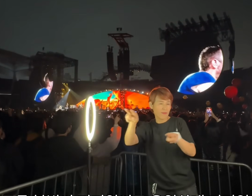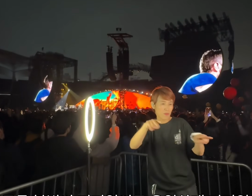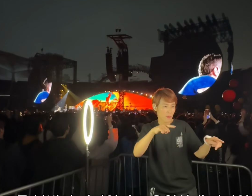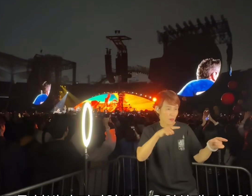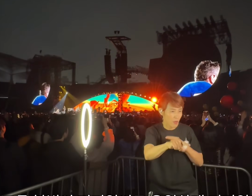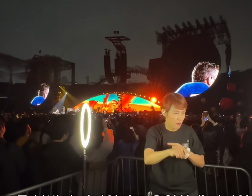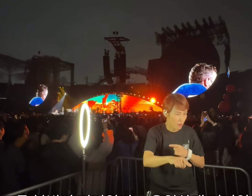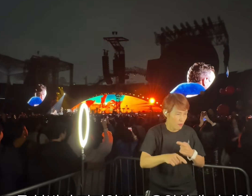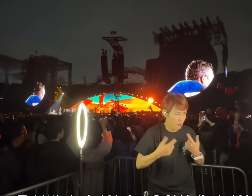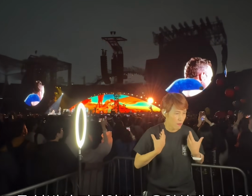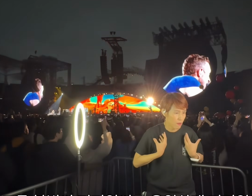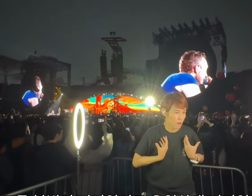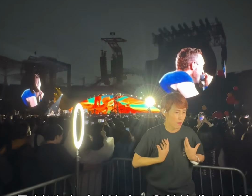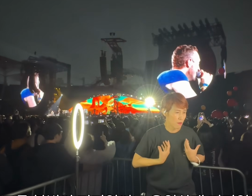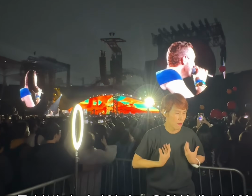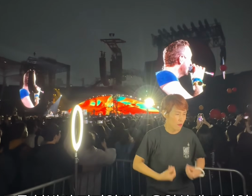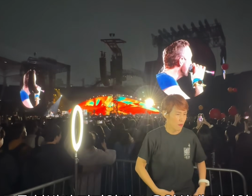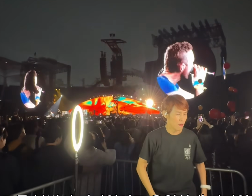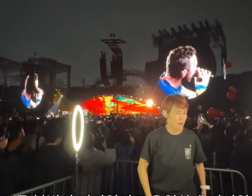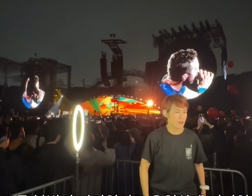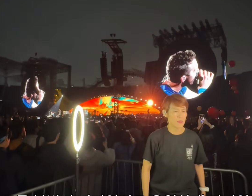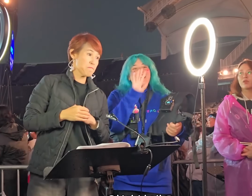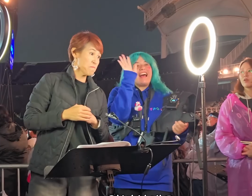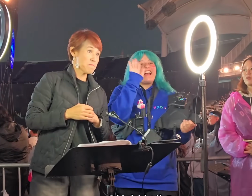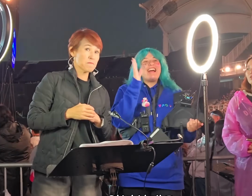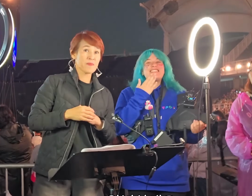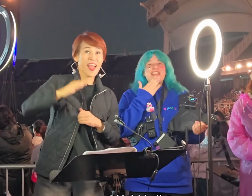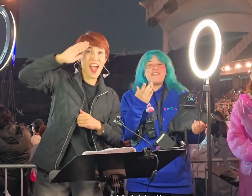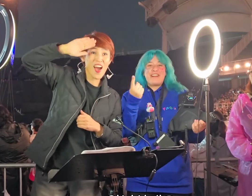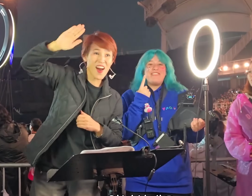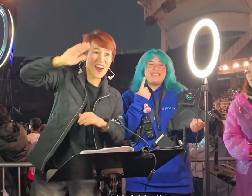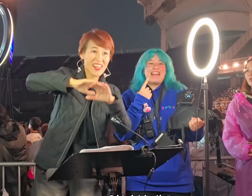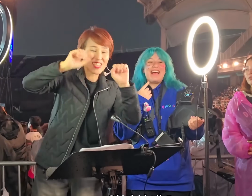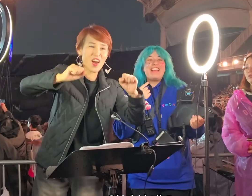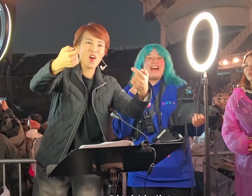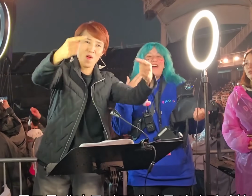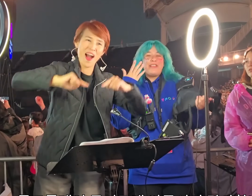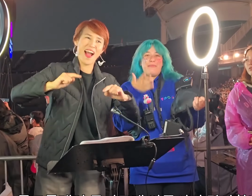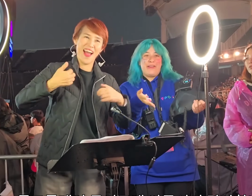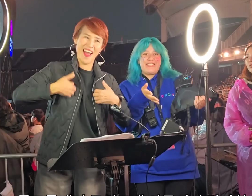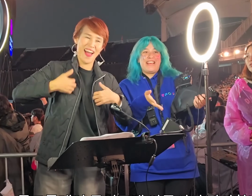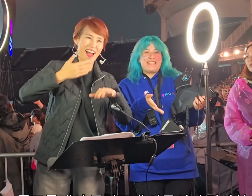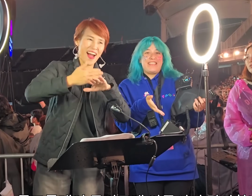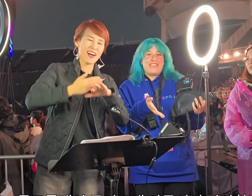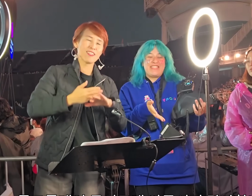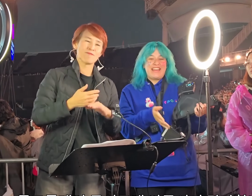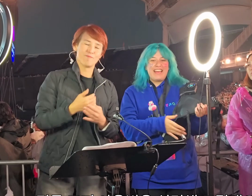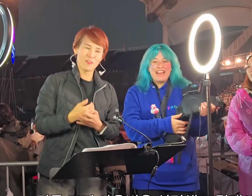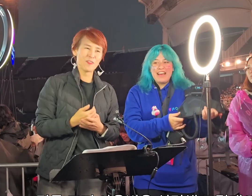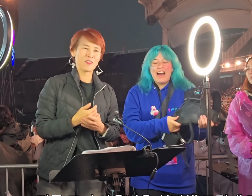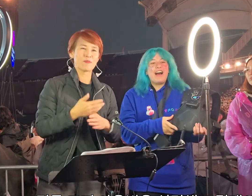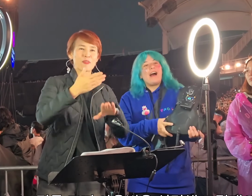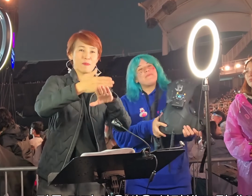It was the only thing on when all the lights were off. Hello! Thank you for joining us at the Coldplay concert!